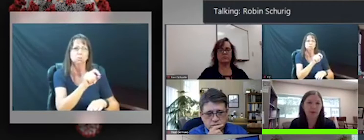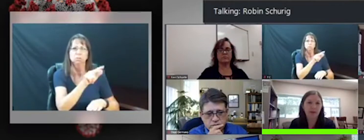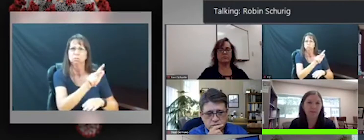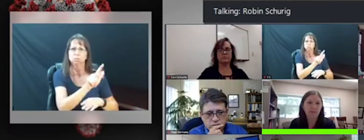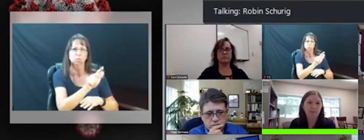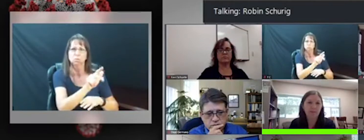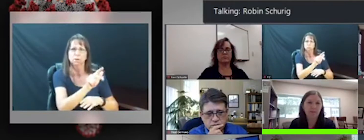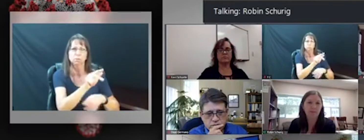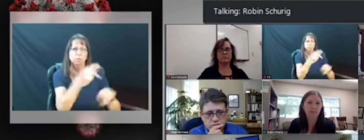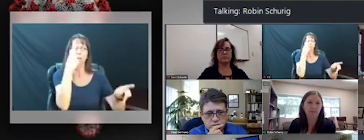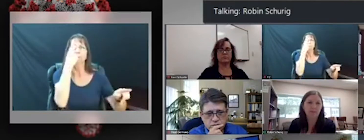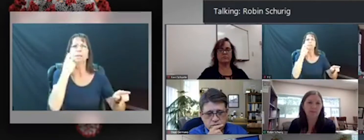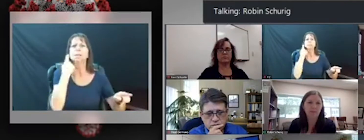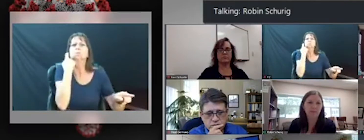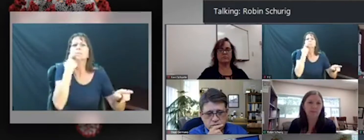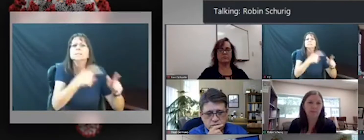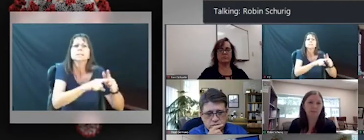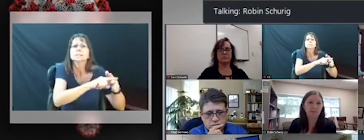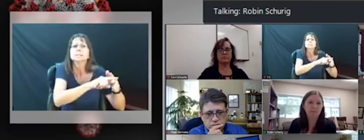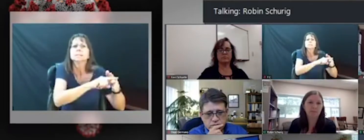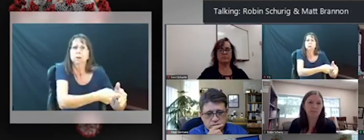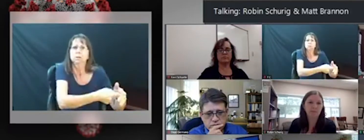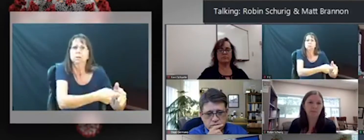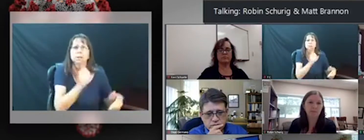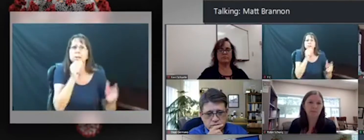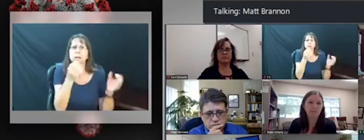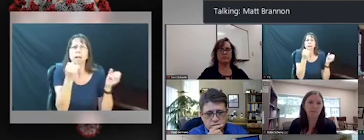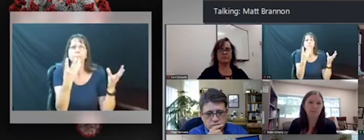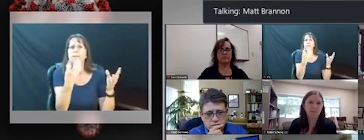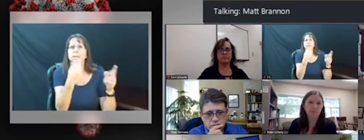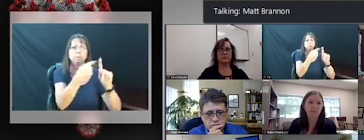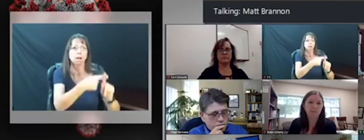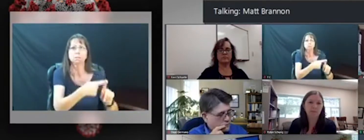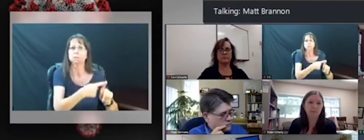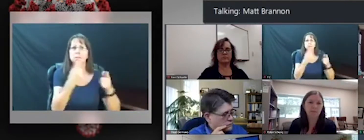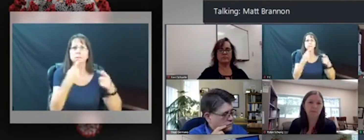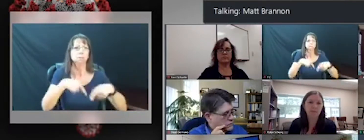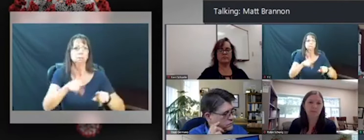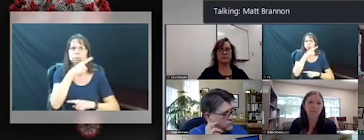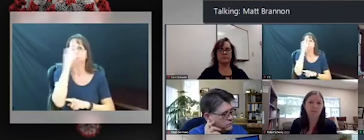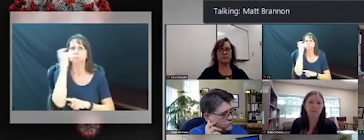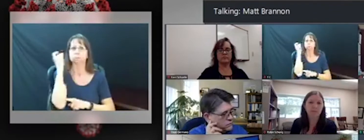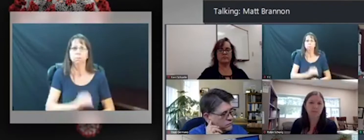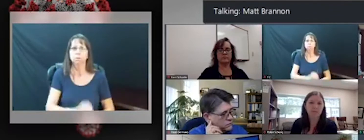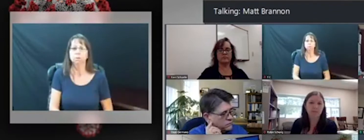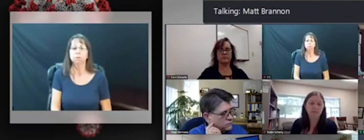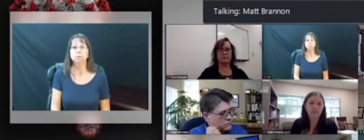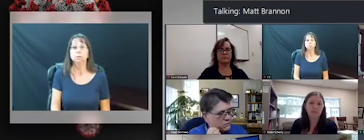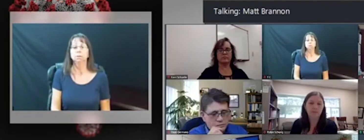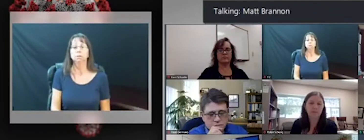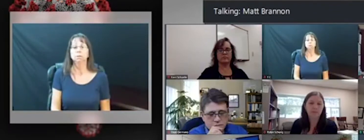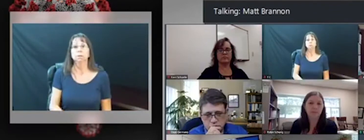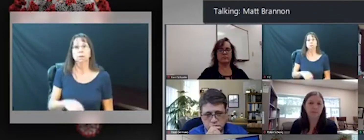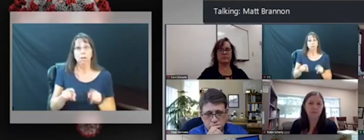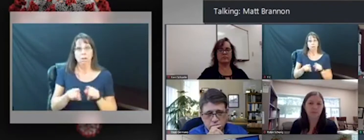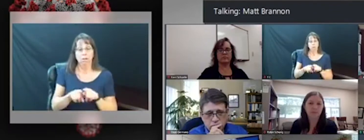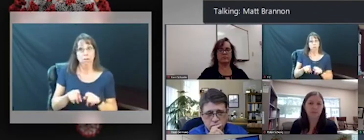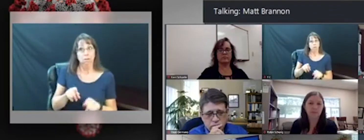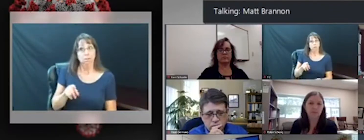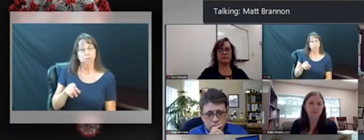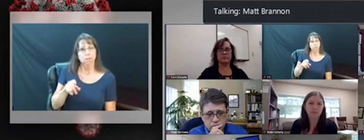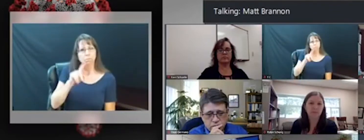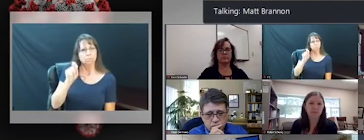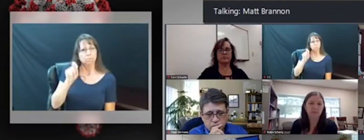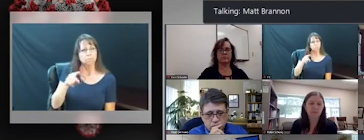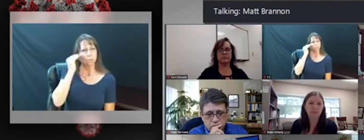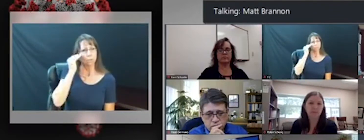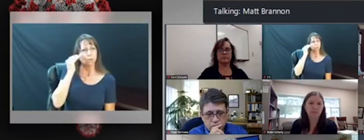OK. And then I was also wondering do how many total nursing home cases there are in the county,